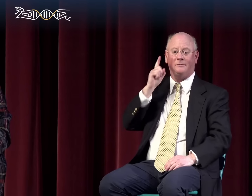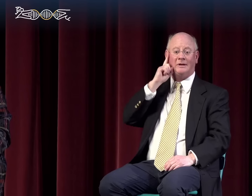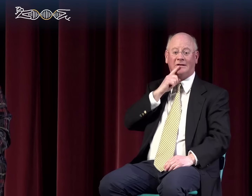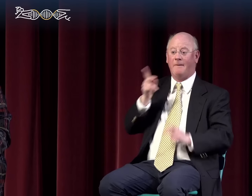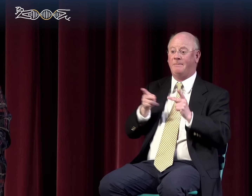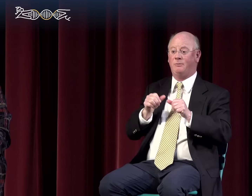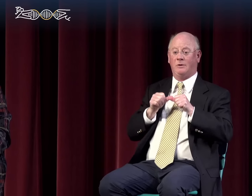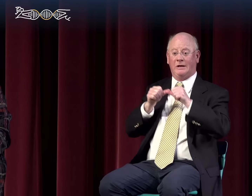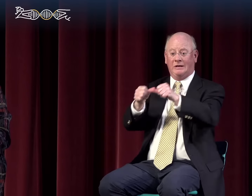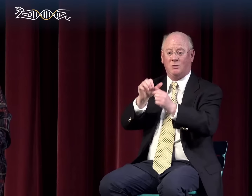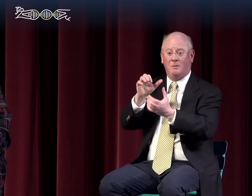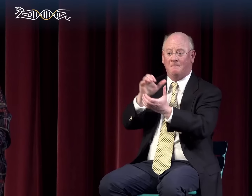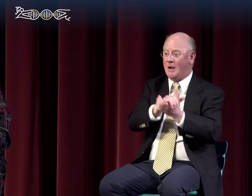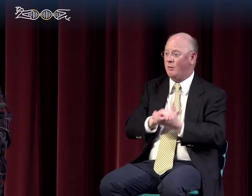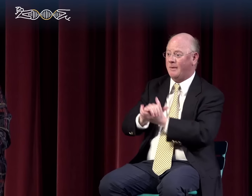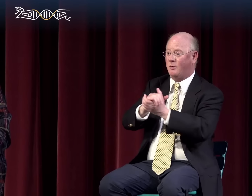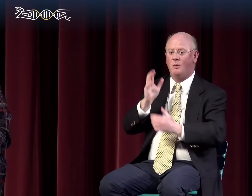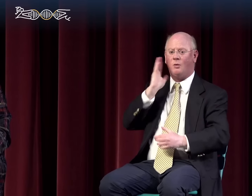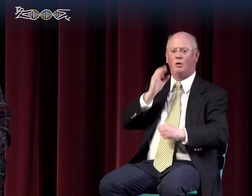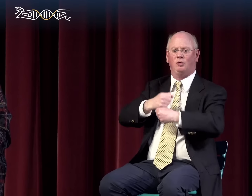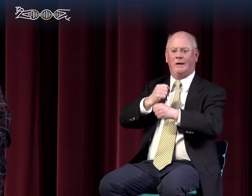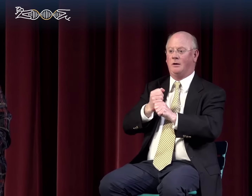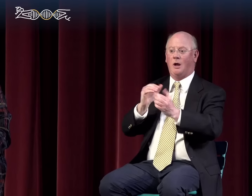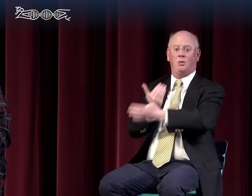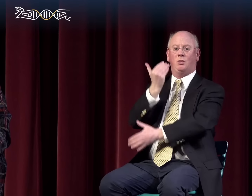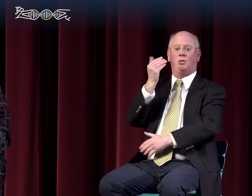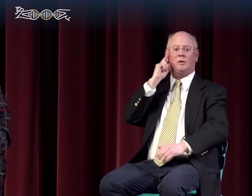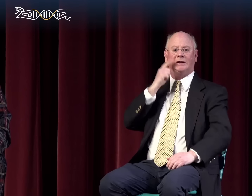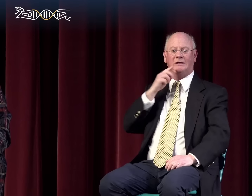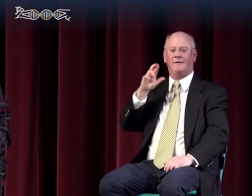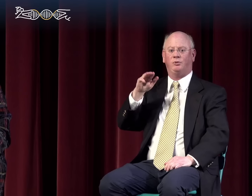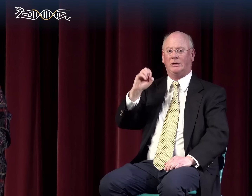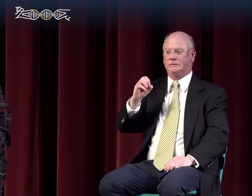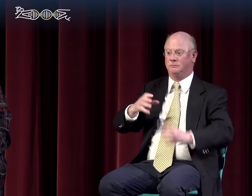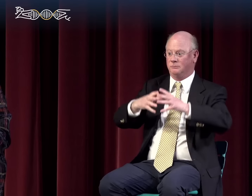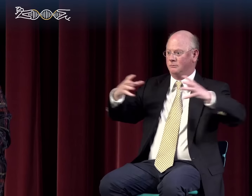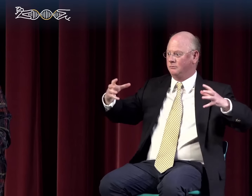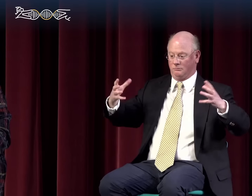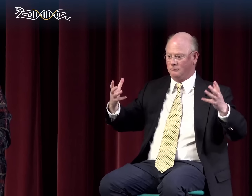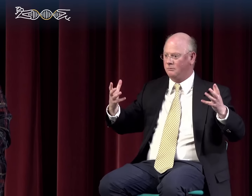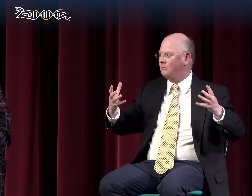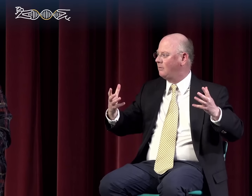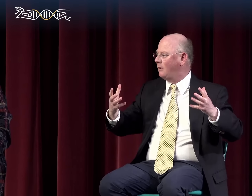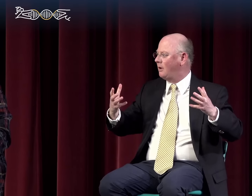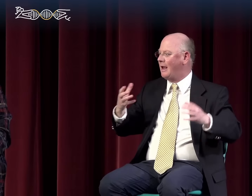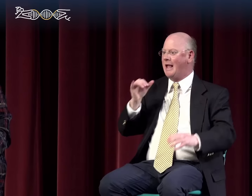He had fear Deaf people continued to marry one another and we would create a new